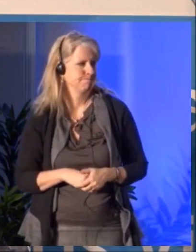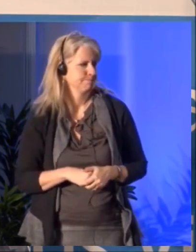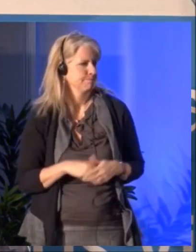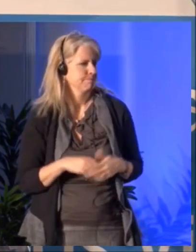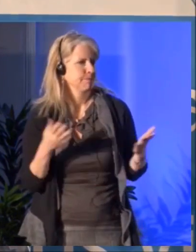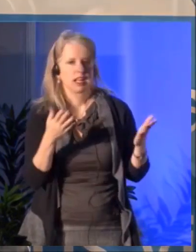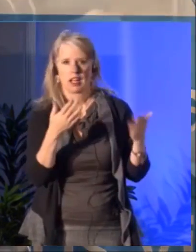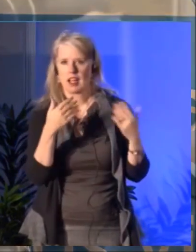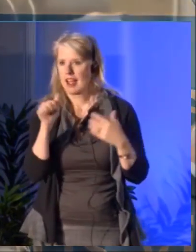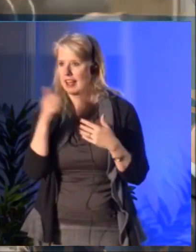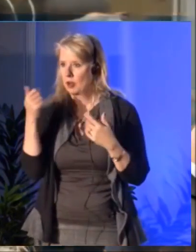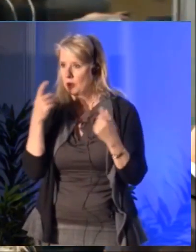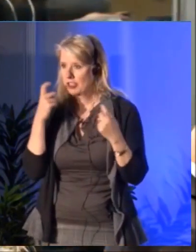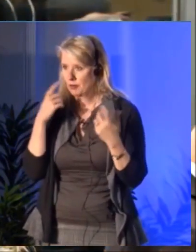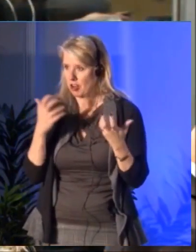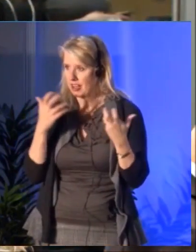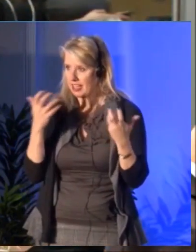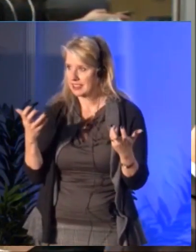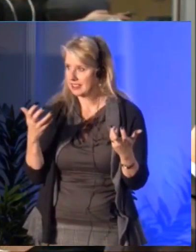@camozzianne who tweeted us